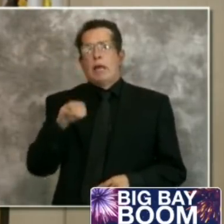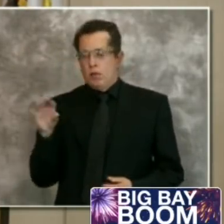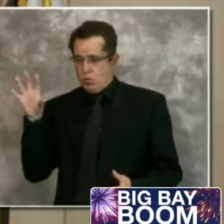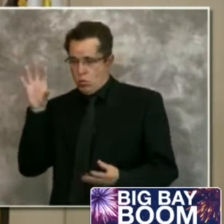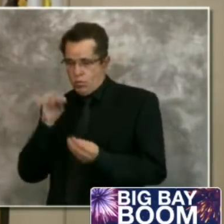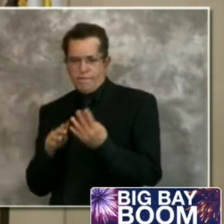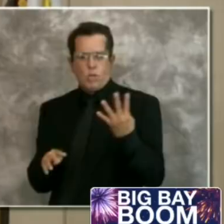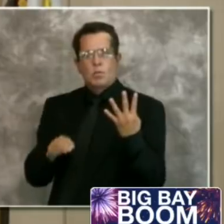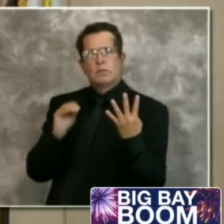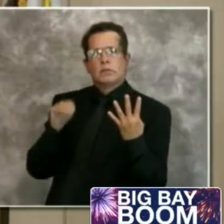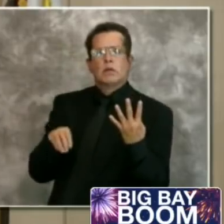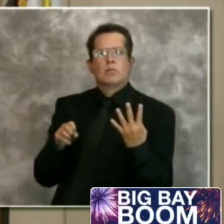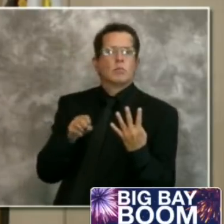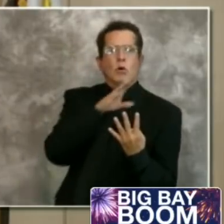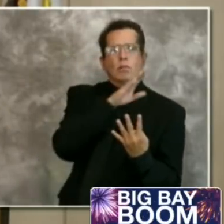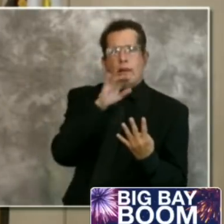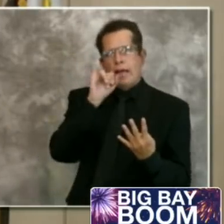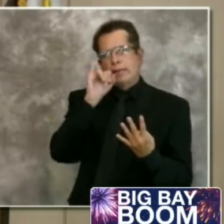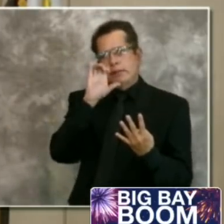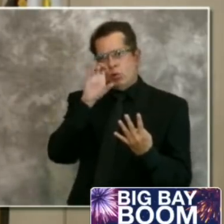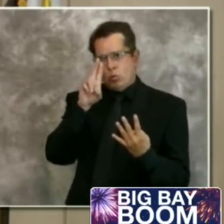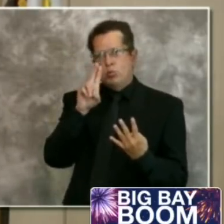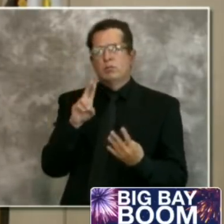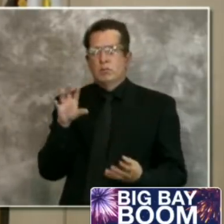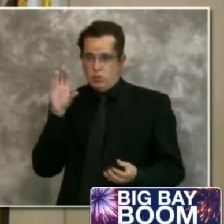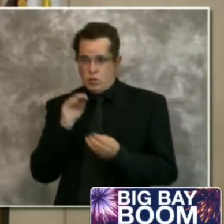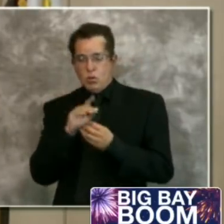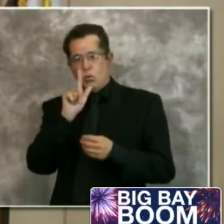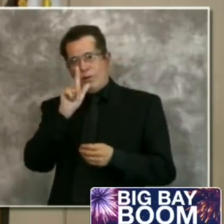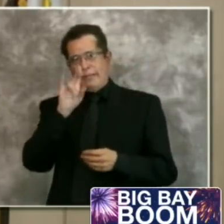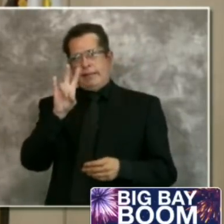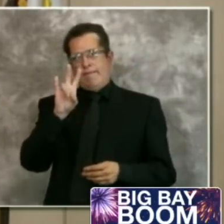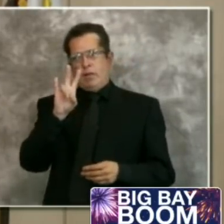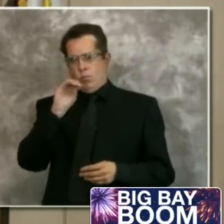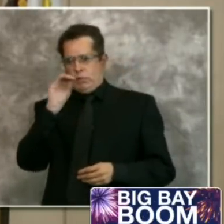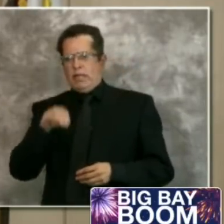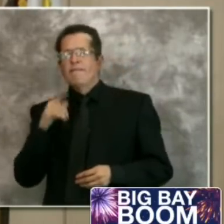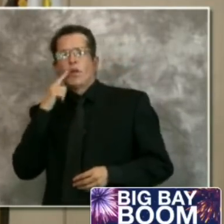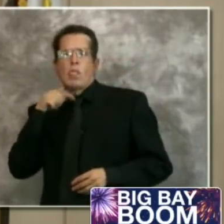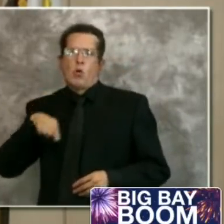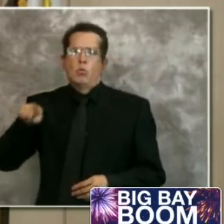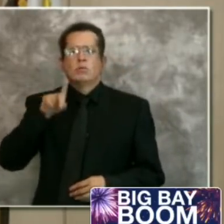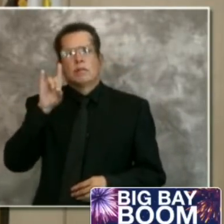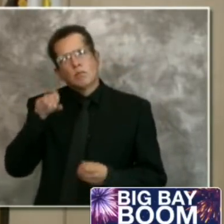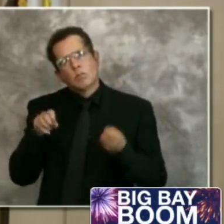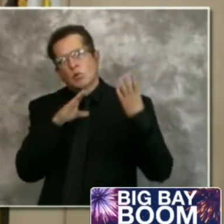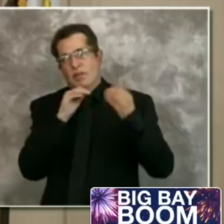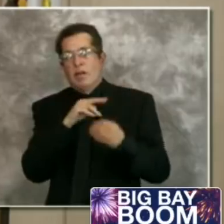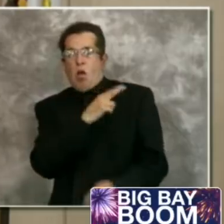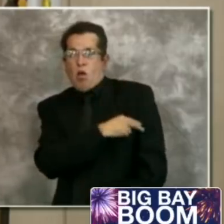NUMBER OF CASES HAVE BEEN ADMITTED TO THE ICU AND THIS NUMBER IS 4% OF THE TOTAL